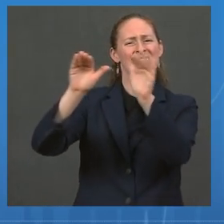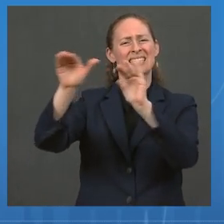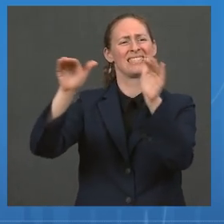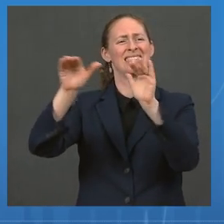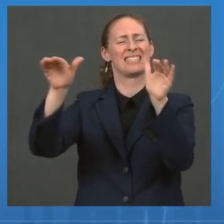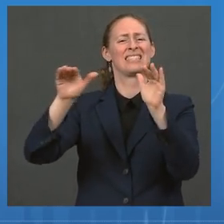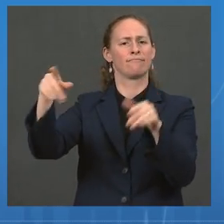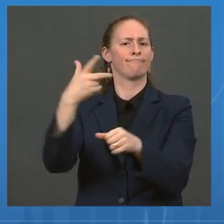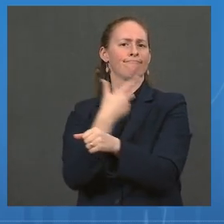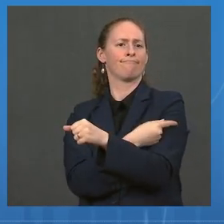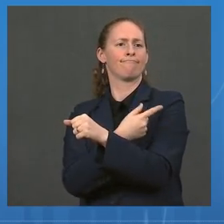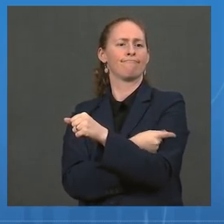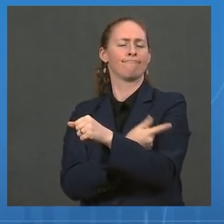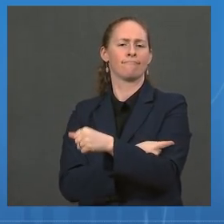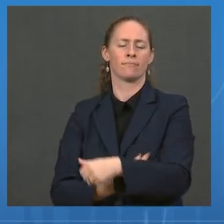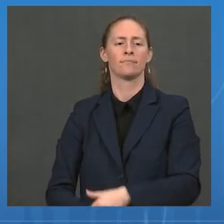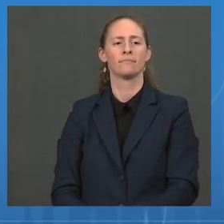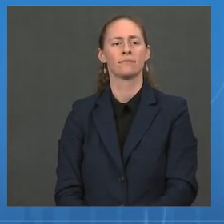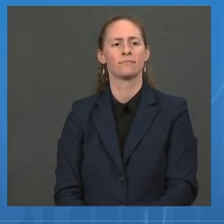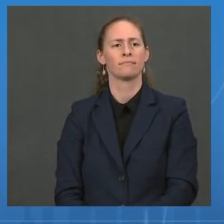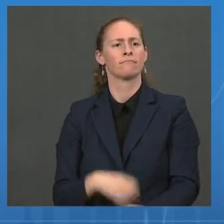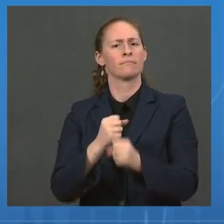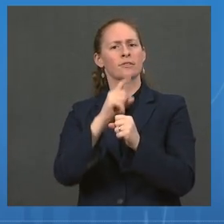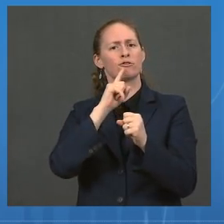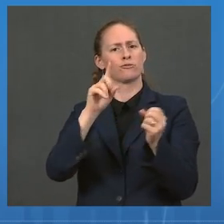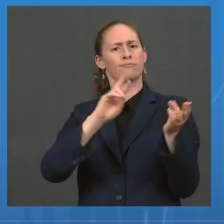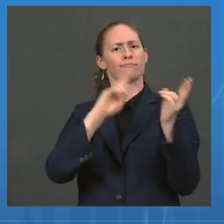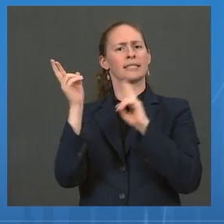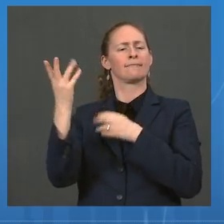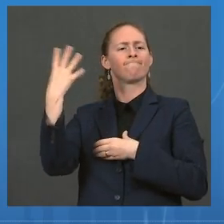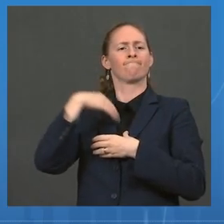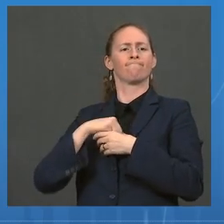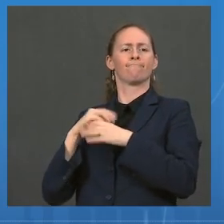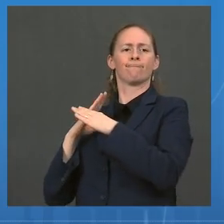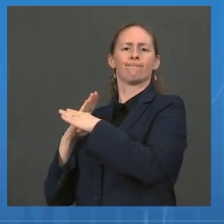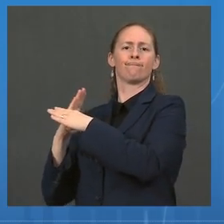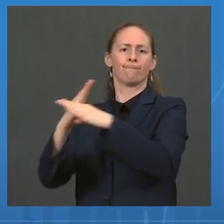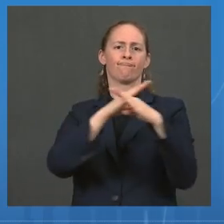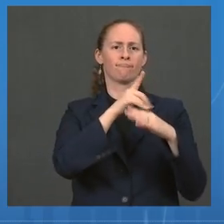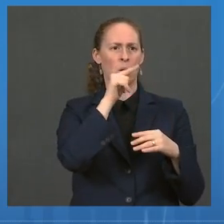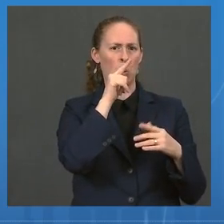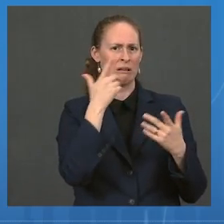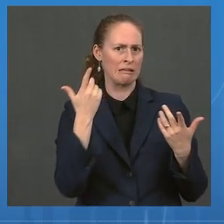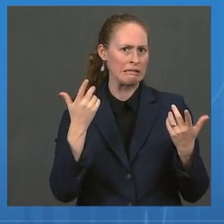so that we can provide protection for those who are at most risk, such as adults who are over 65;